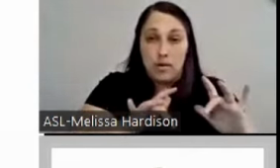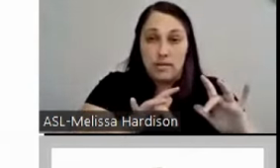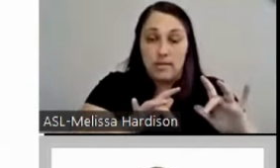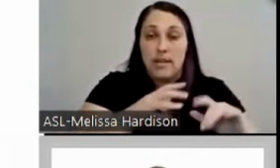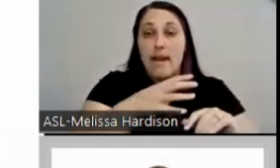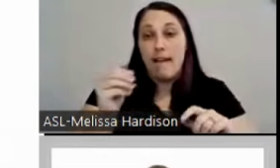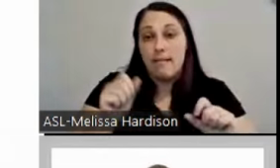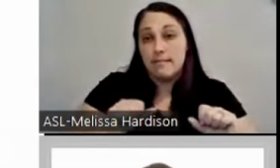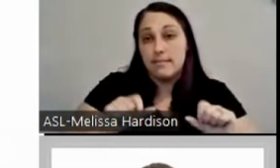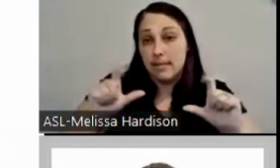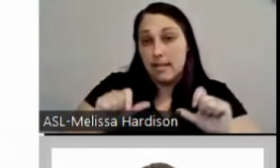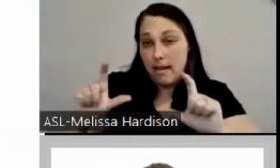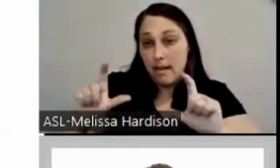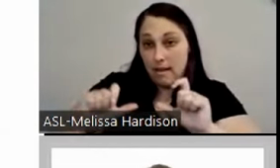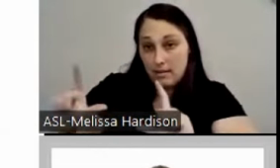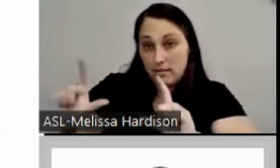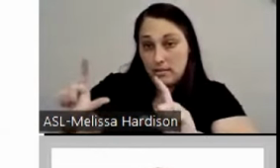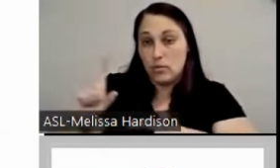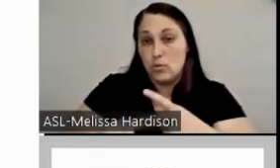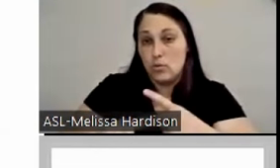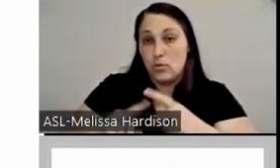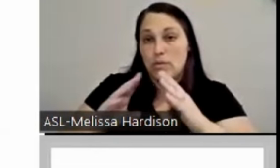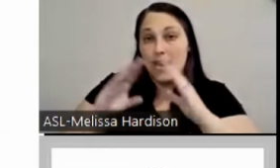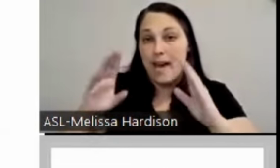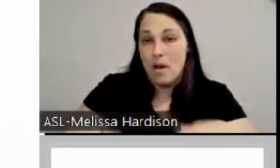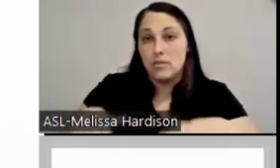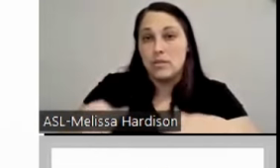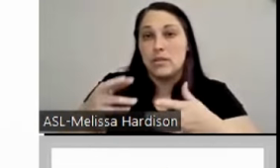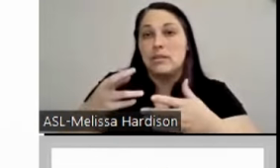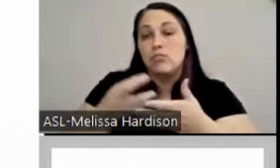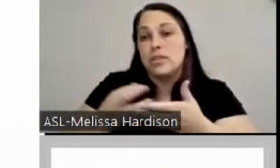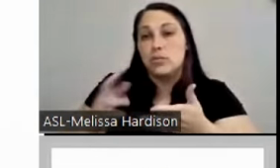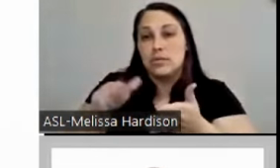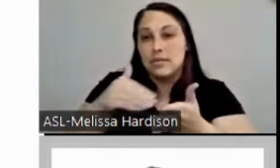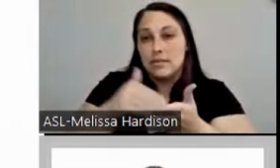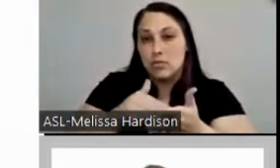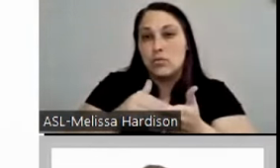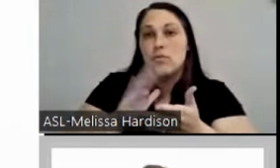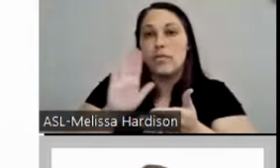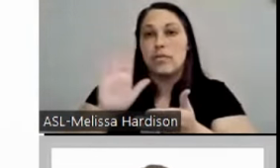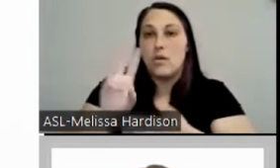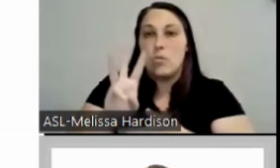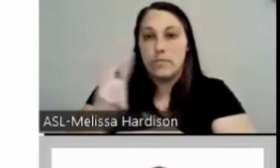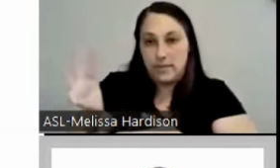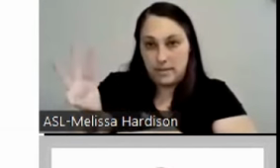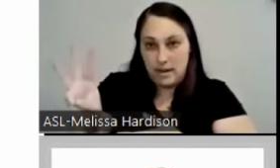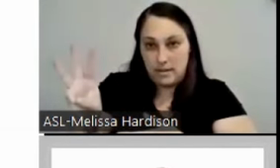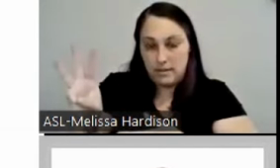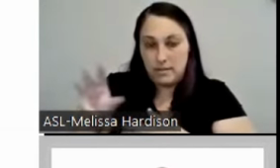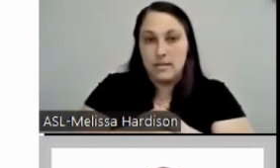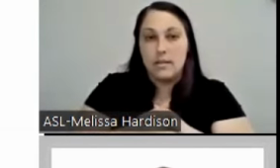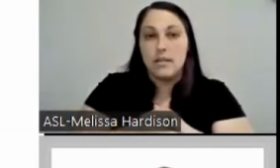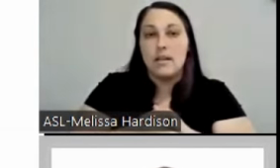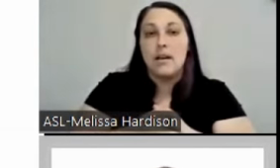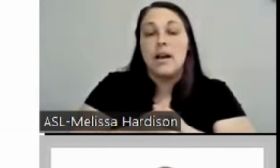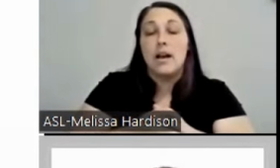Older adults We have AAA that partnered with the city of Waterloo, and the Iowa